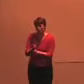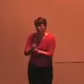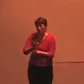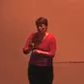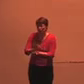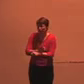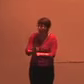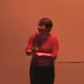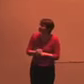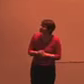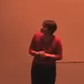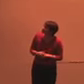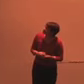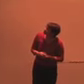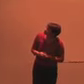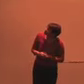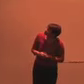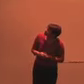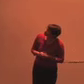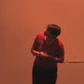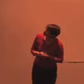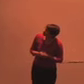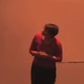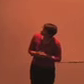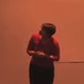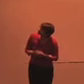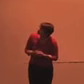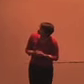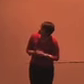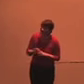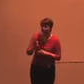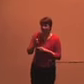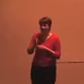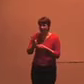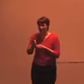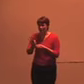And this is the model, the 9-meter high bookshelves.